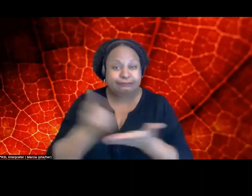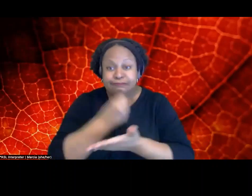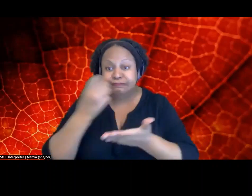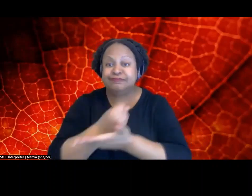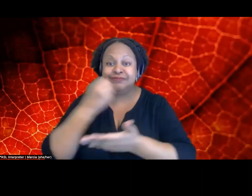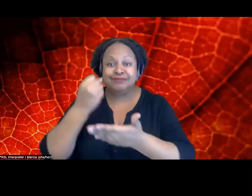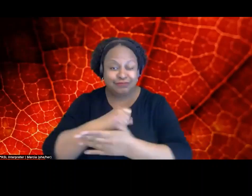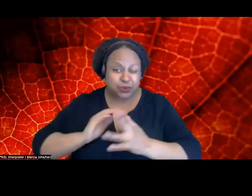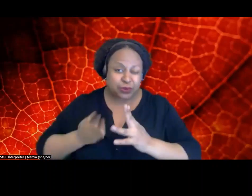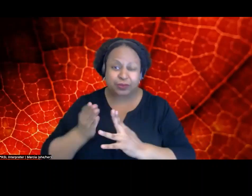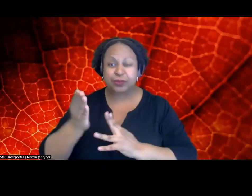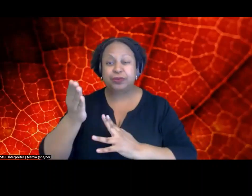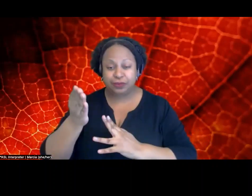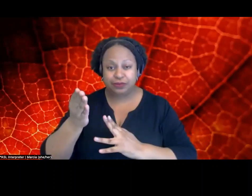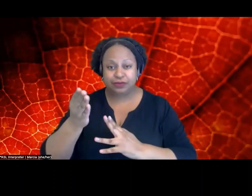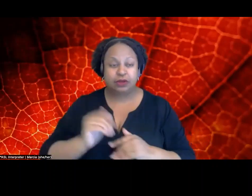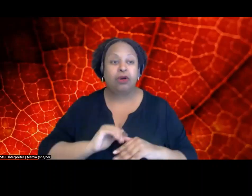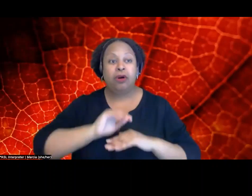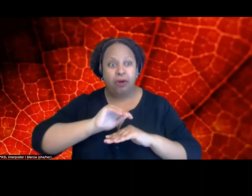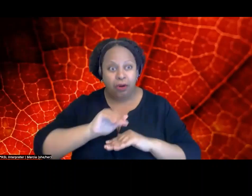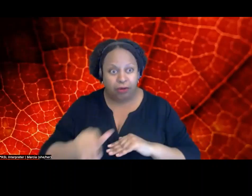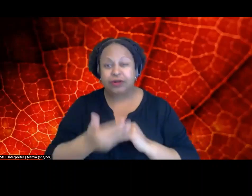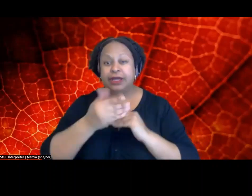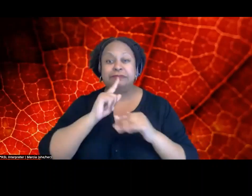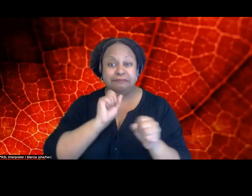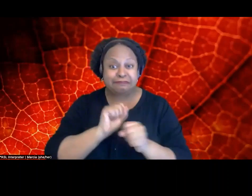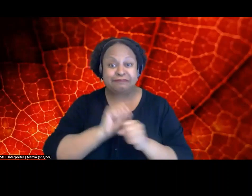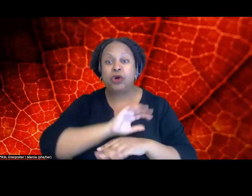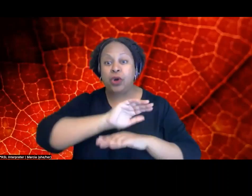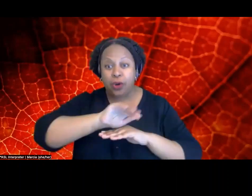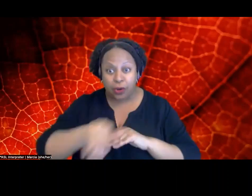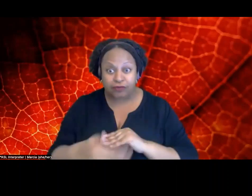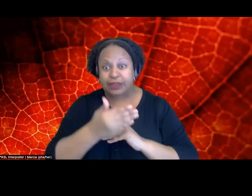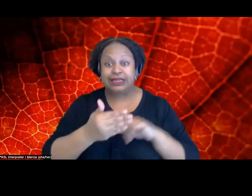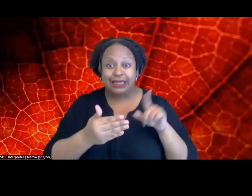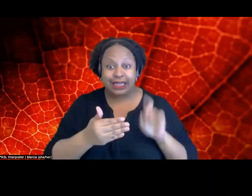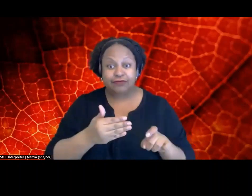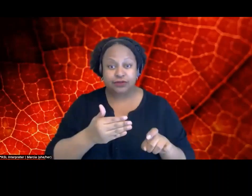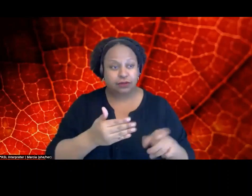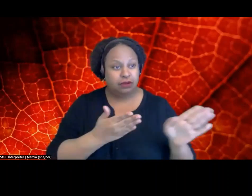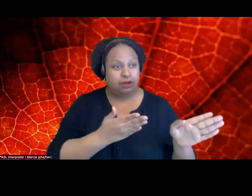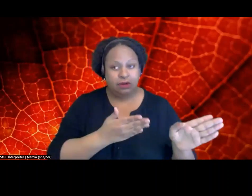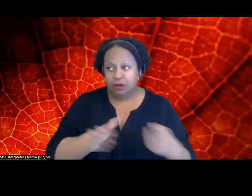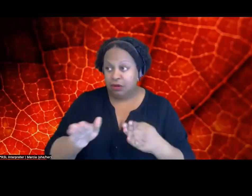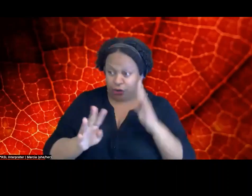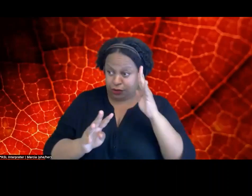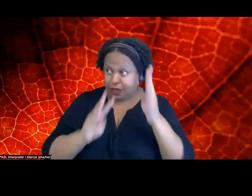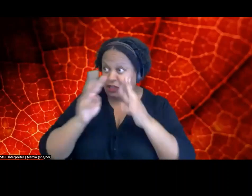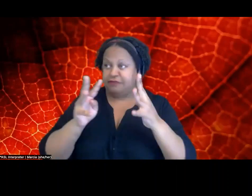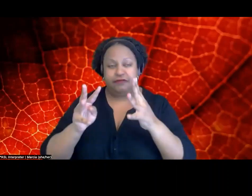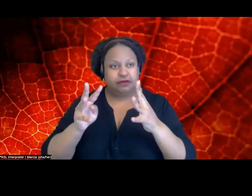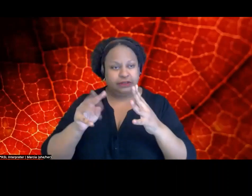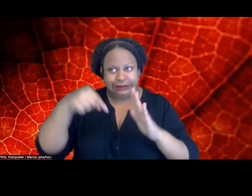Overnight, quite literally, you had to use your creativity and deep knowledge of